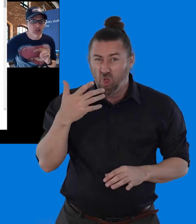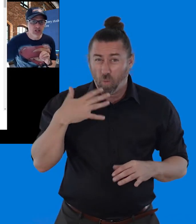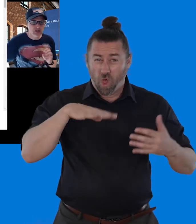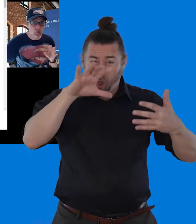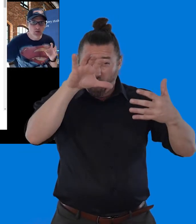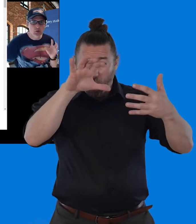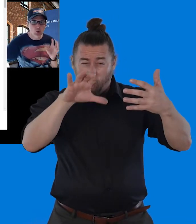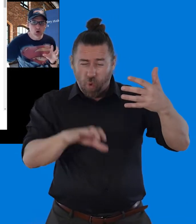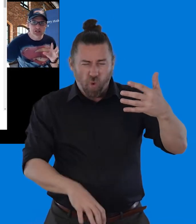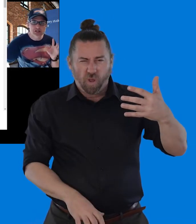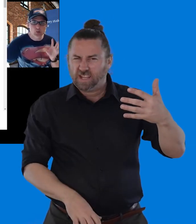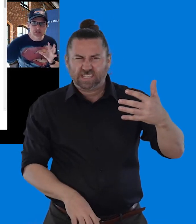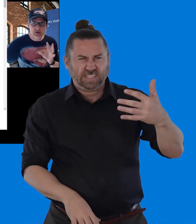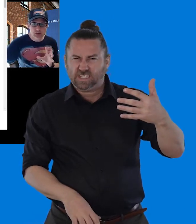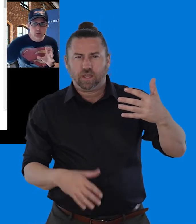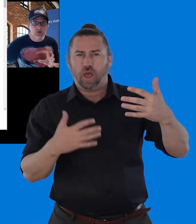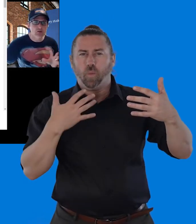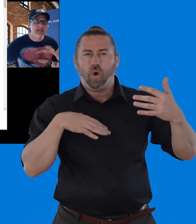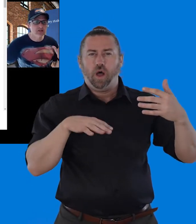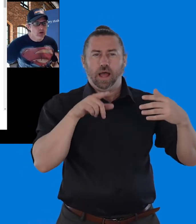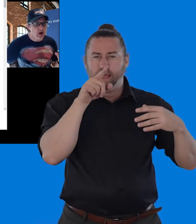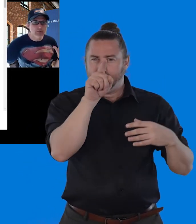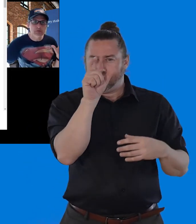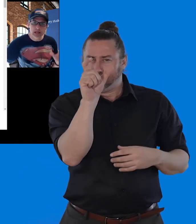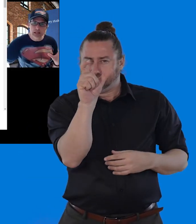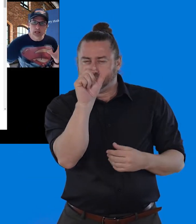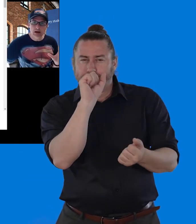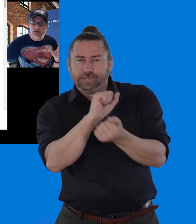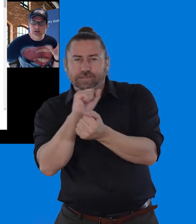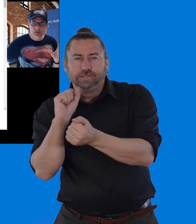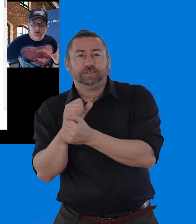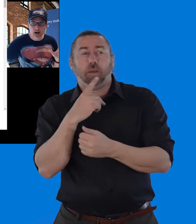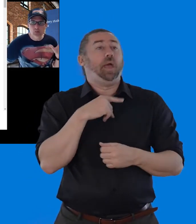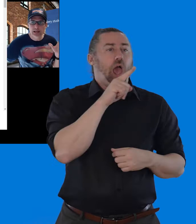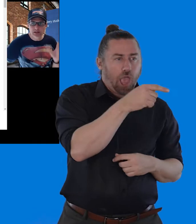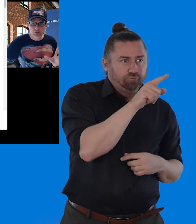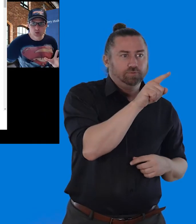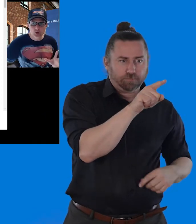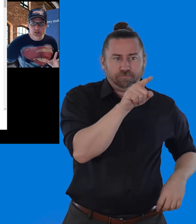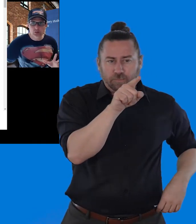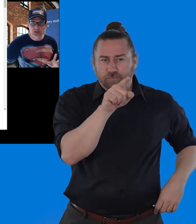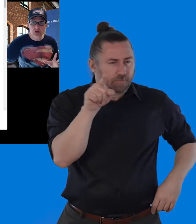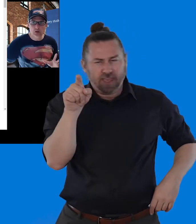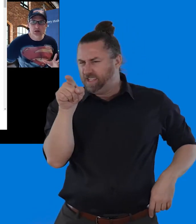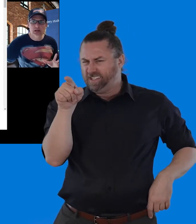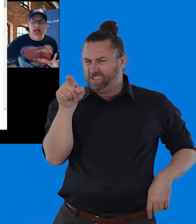We just want the words that we struggle with, right? So, we might be reading along. Everything's fine. We get to a word that we struggle with,